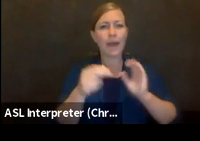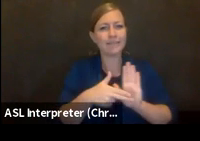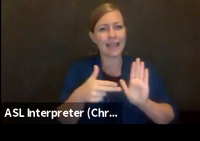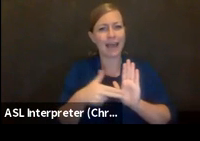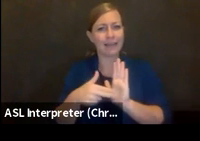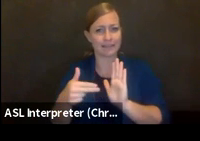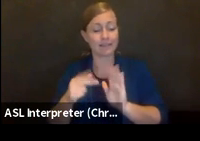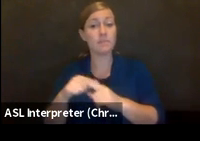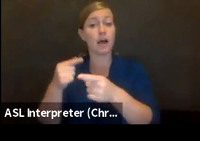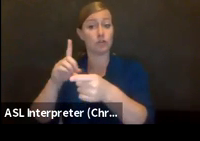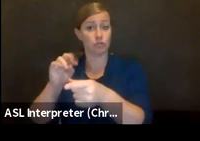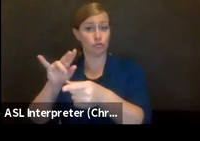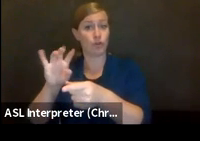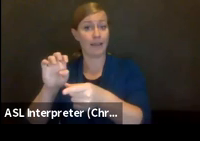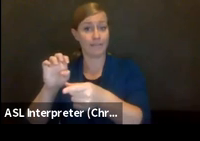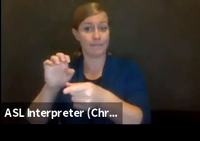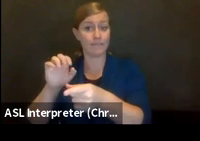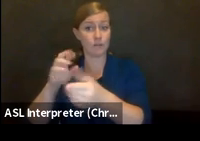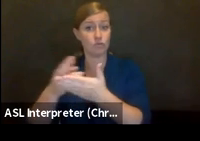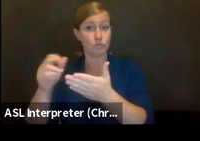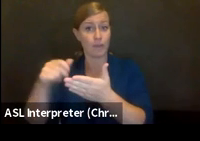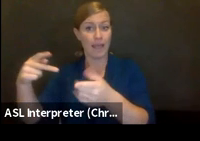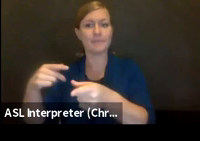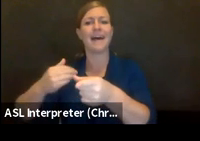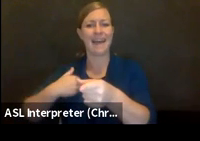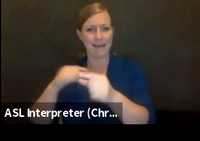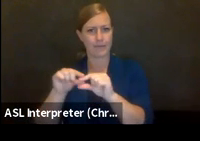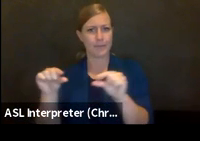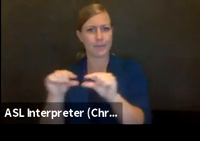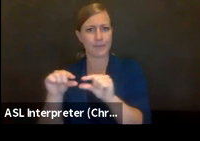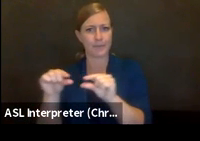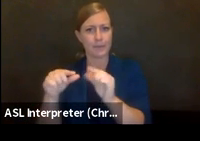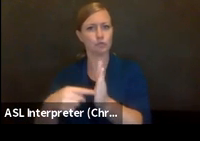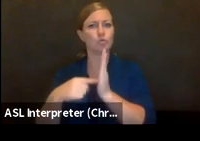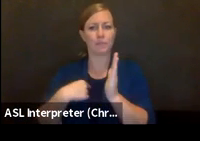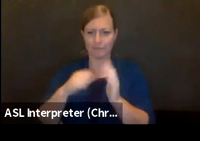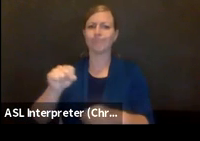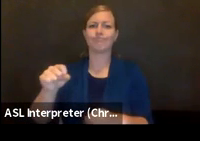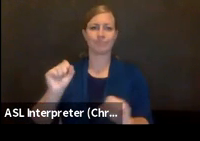ESD 189 - Amy Colburn: But Google Drive resource app, it tells you that it's a resource app. So that's where you're going to see any resource apps that you add